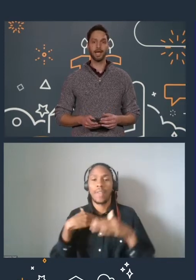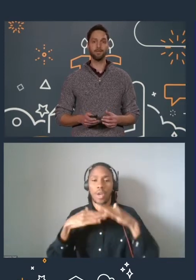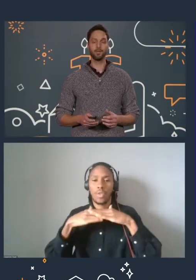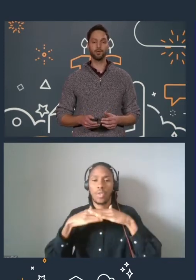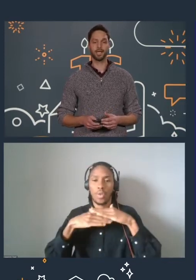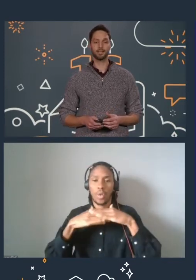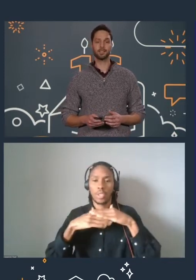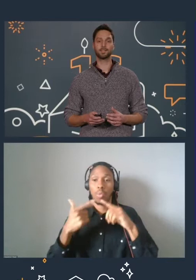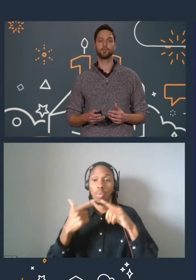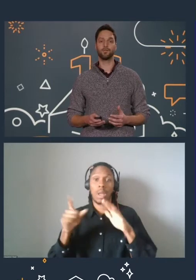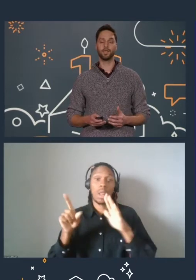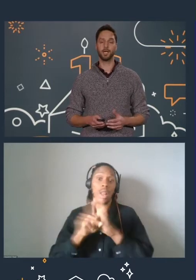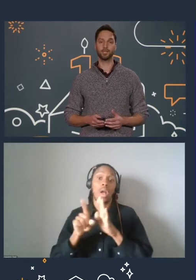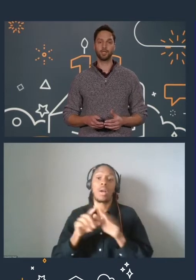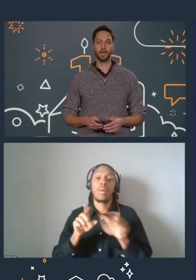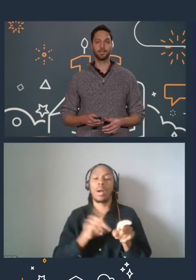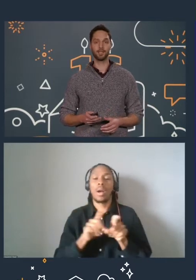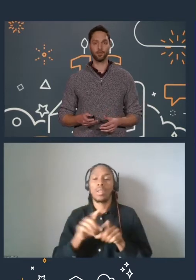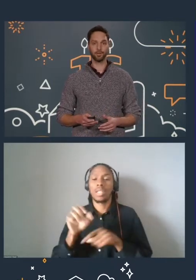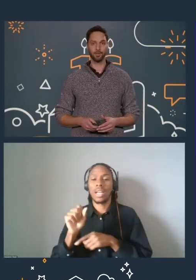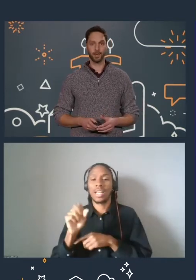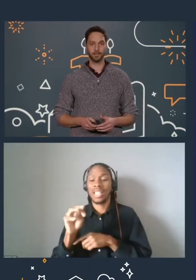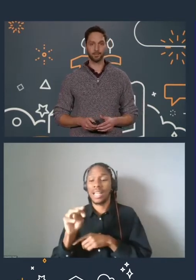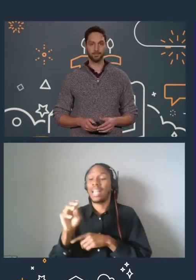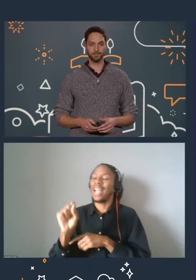and even use SNS notification as an alerting mechanism.